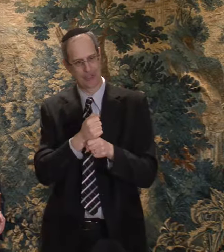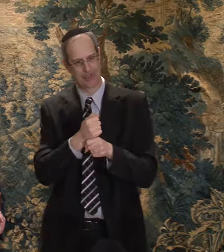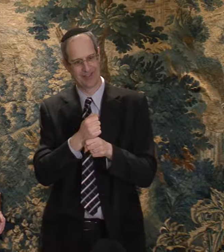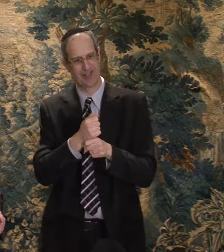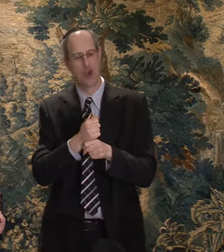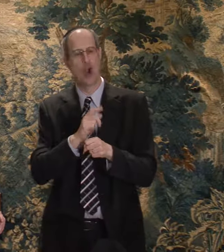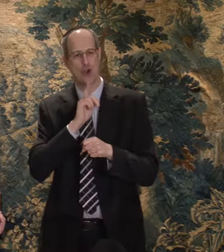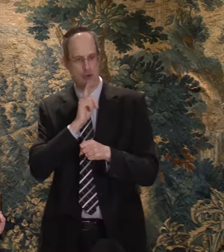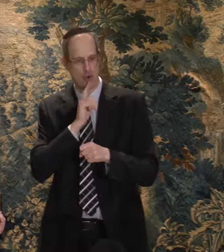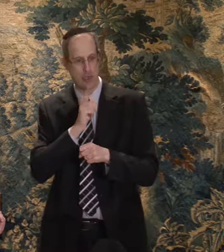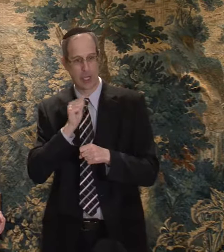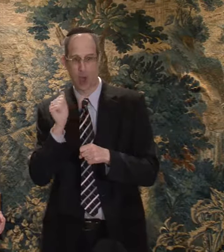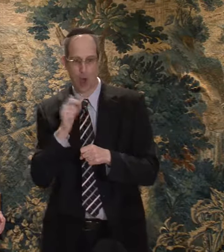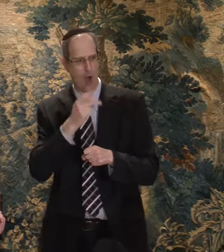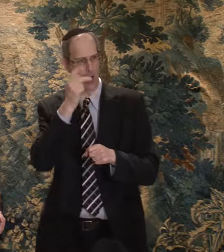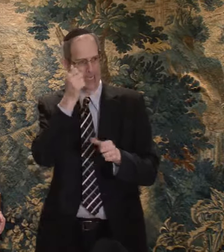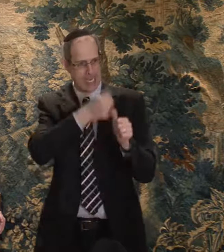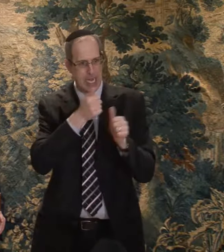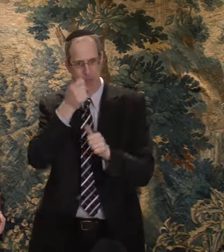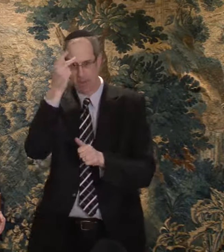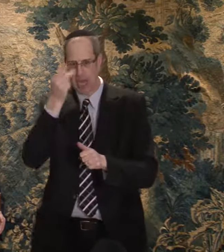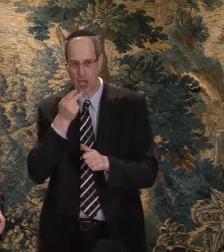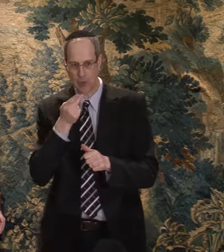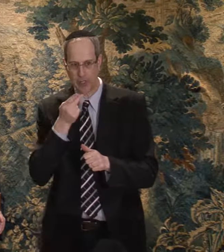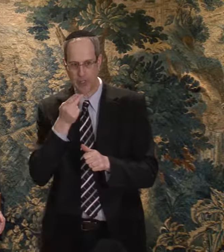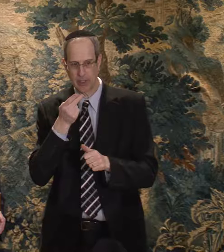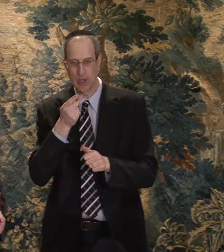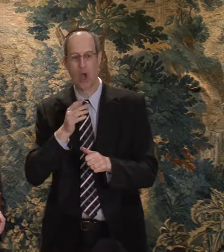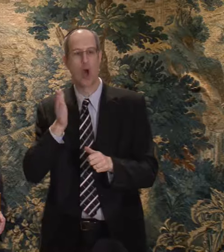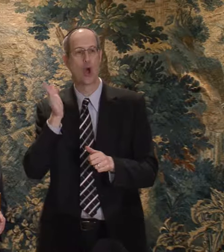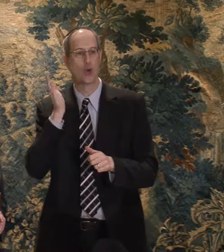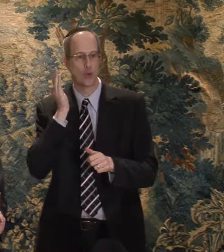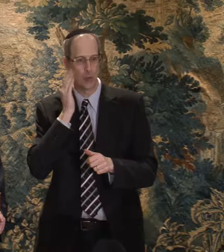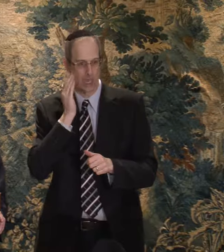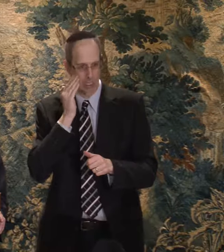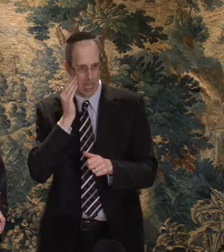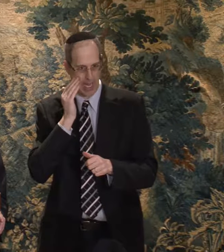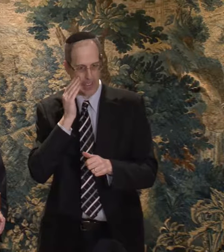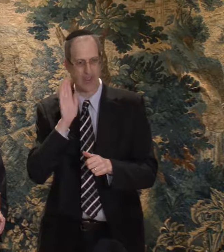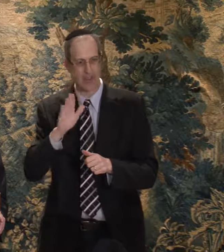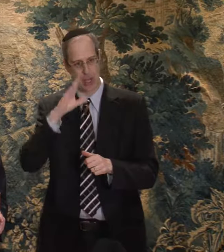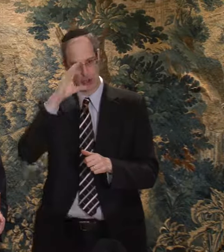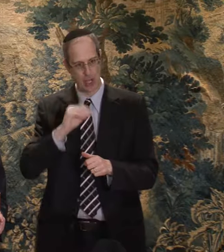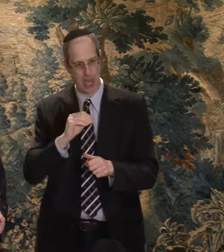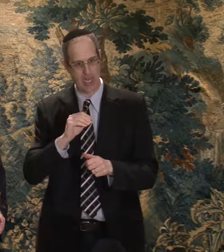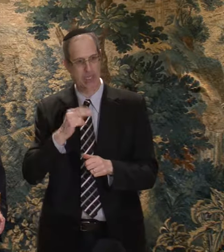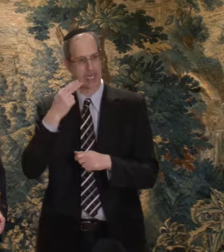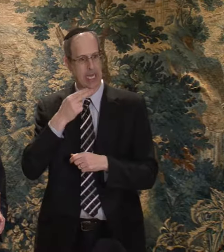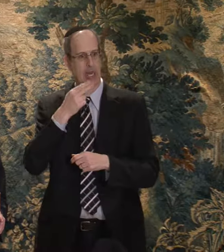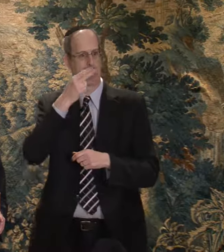single parent when they realized that their child is hearing impaired they